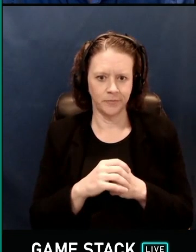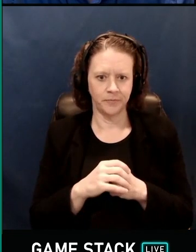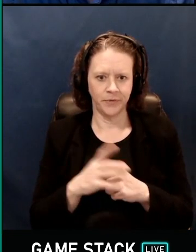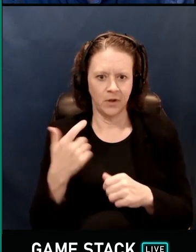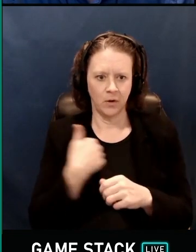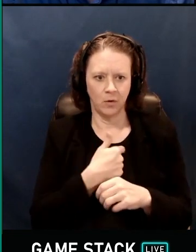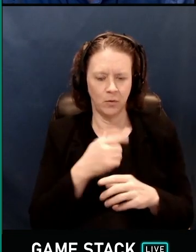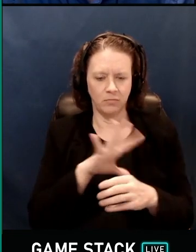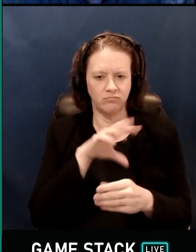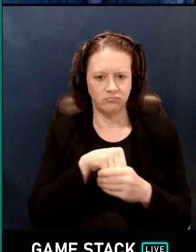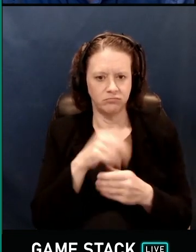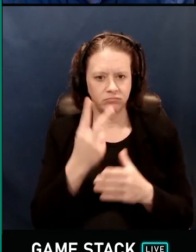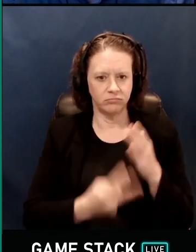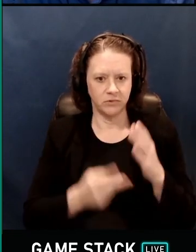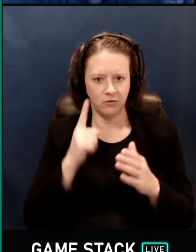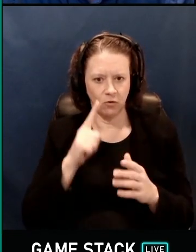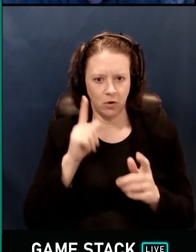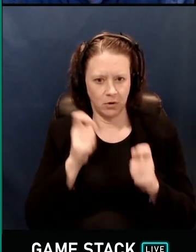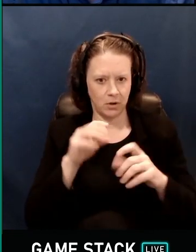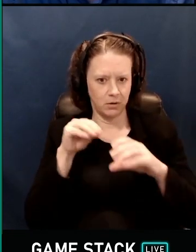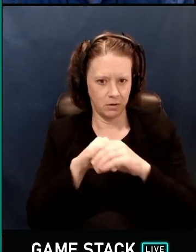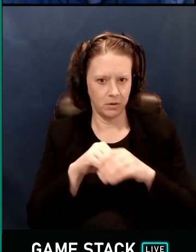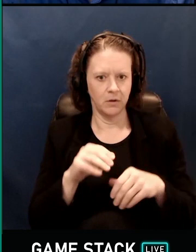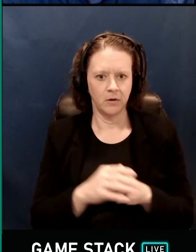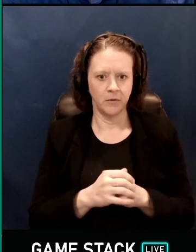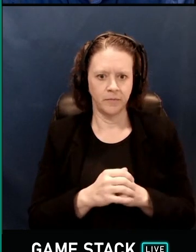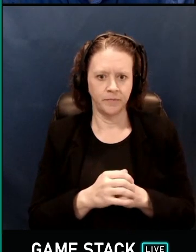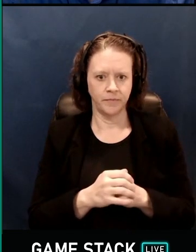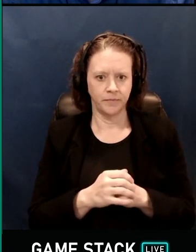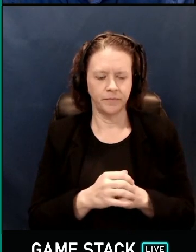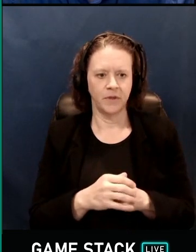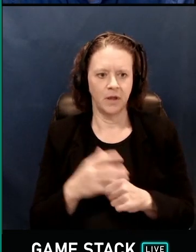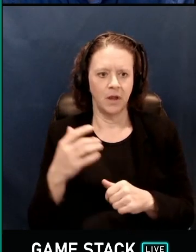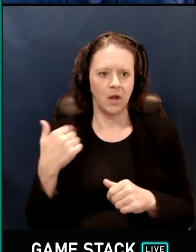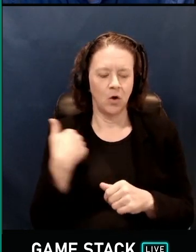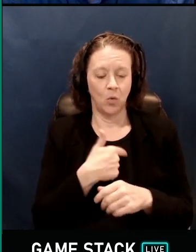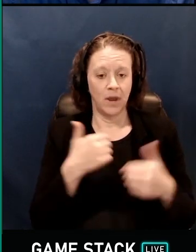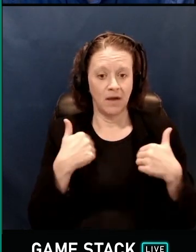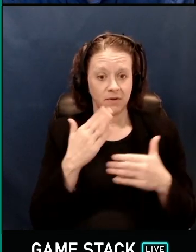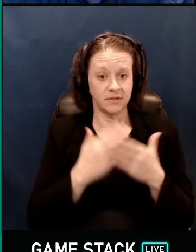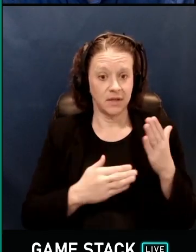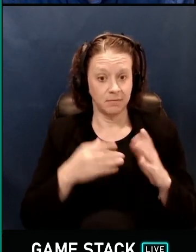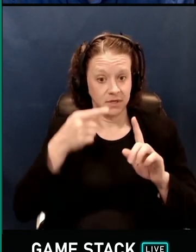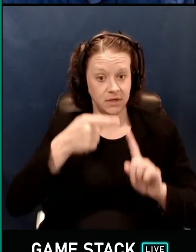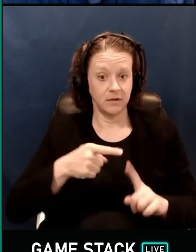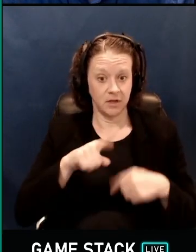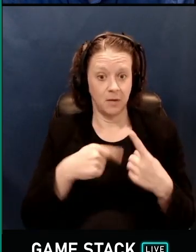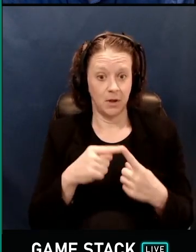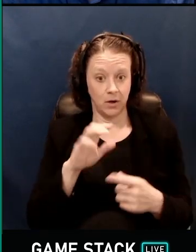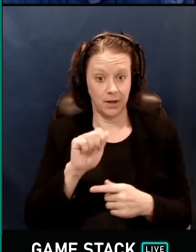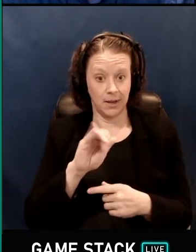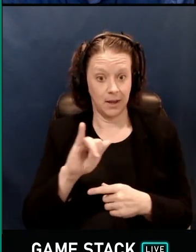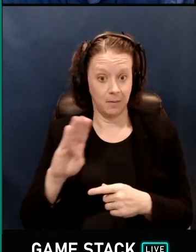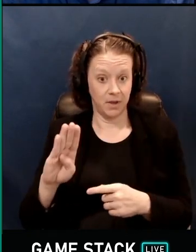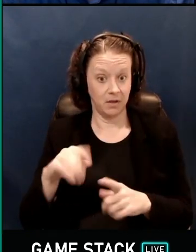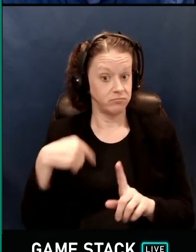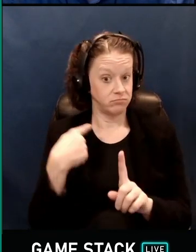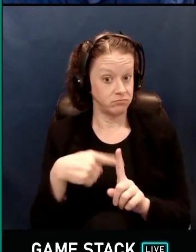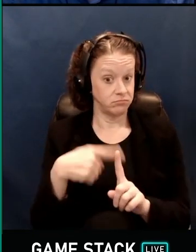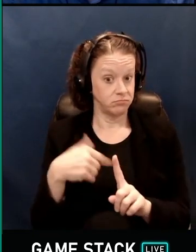Let's see some details of AIB. The good thing would be that it's a managed service.